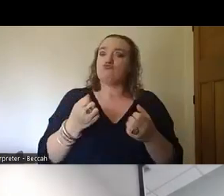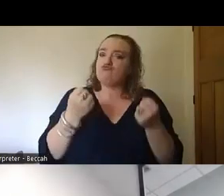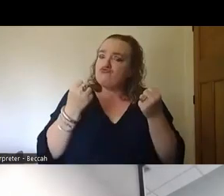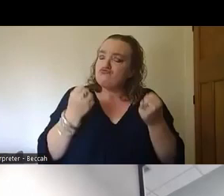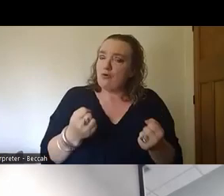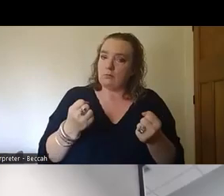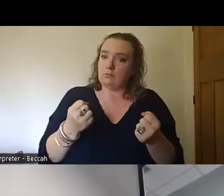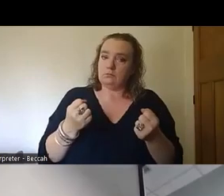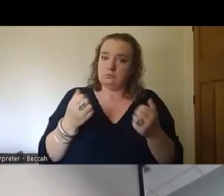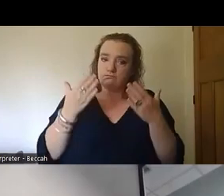And you would've seen that.